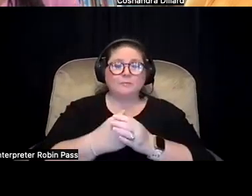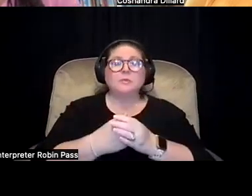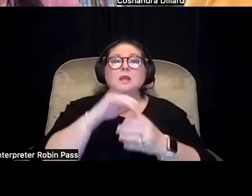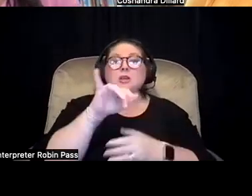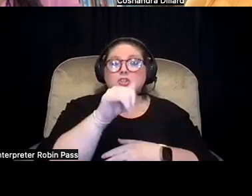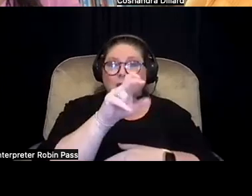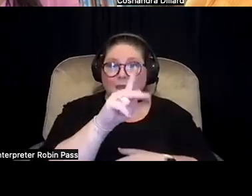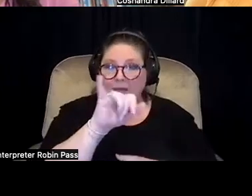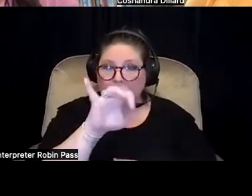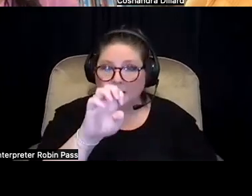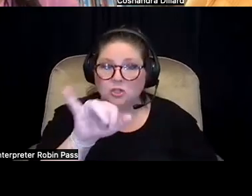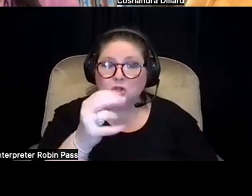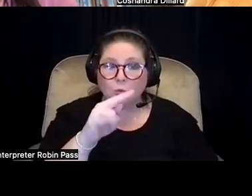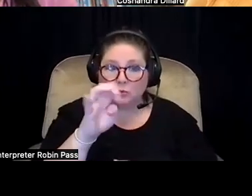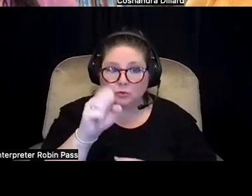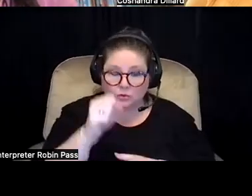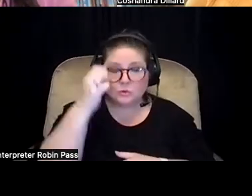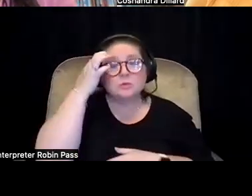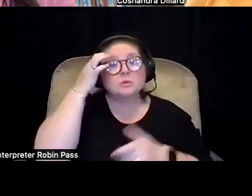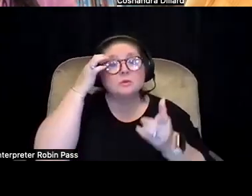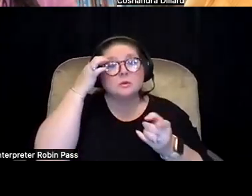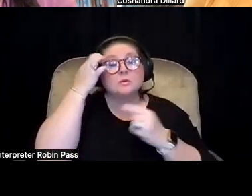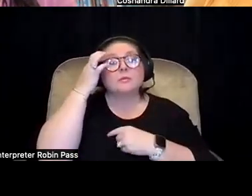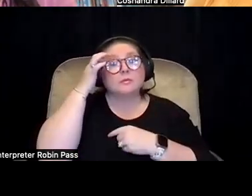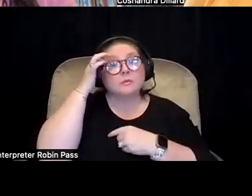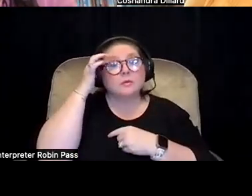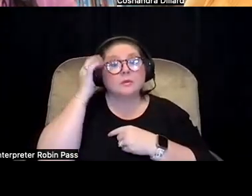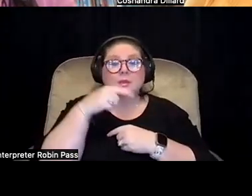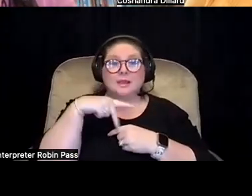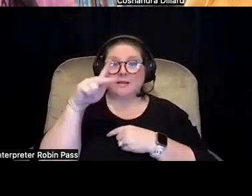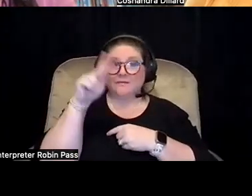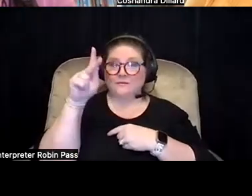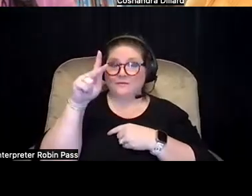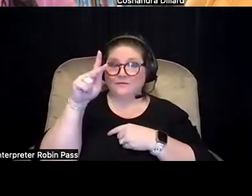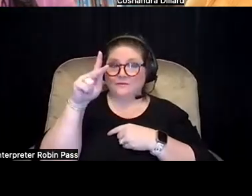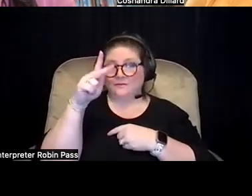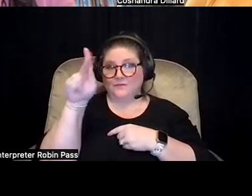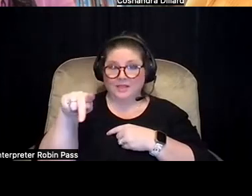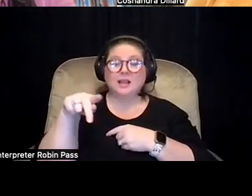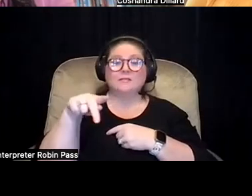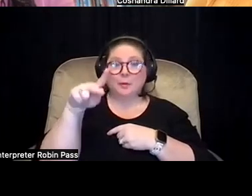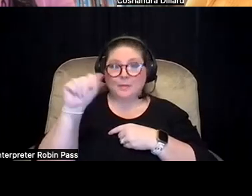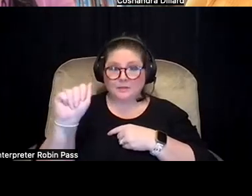in philadelphia pennsylvania a former classroom high school history teacher and who is one